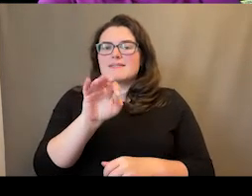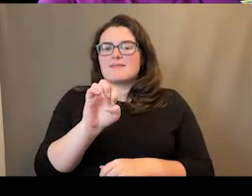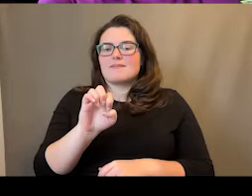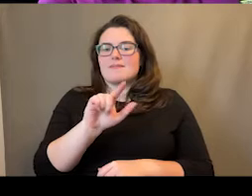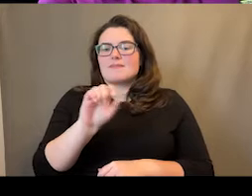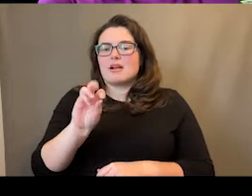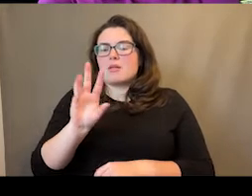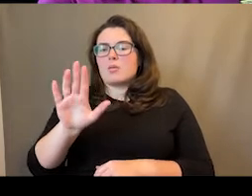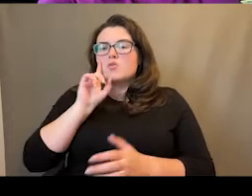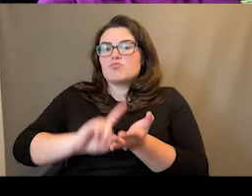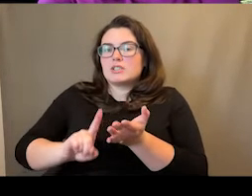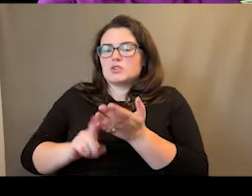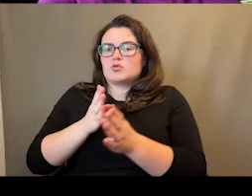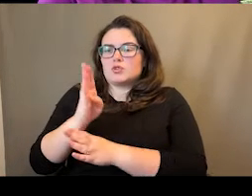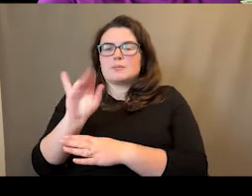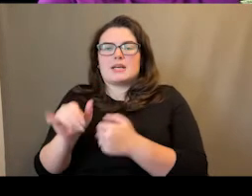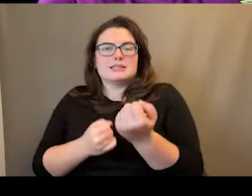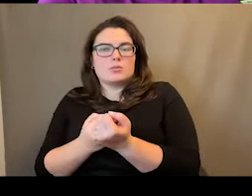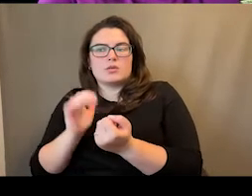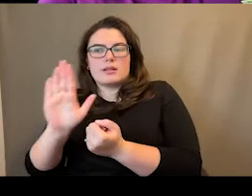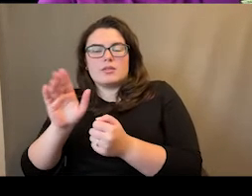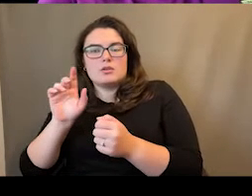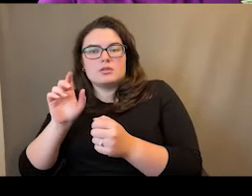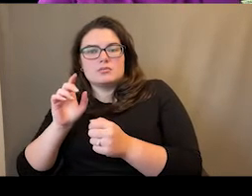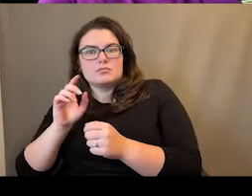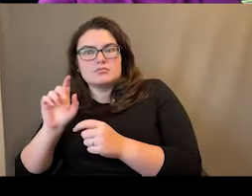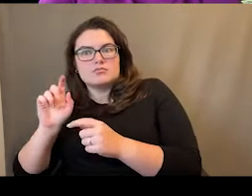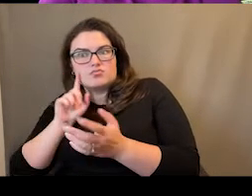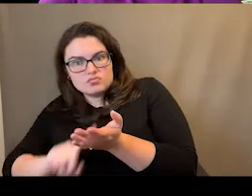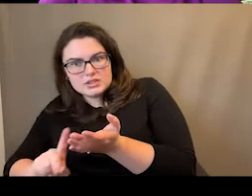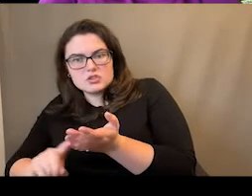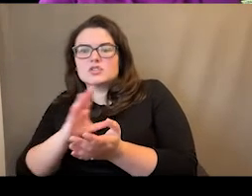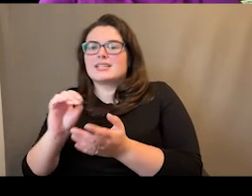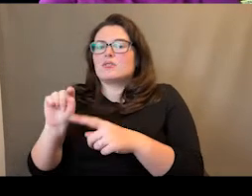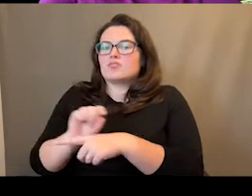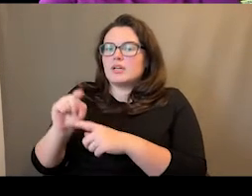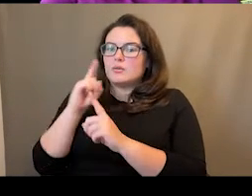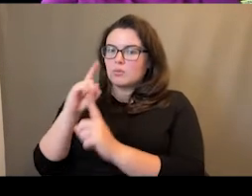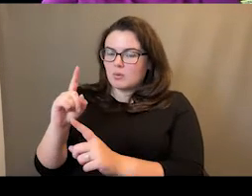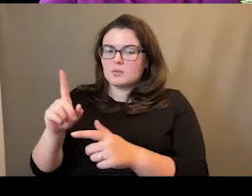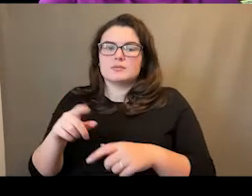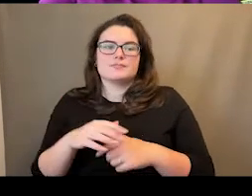supporting their research and their training goals. Then we have science broadening participation.